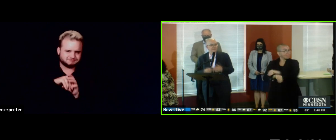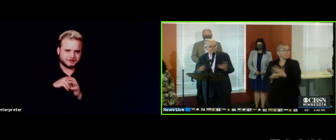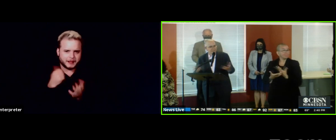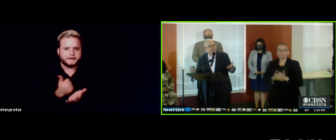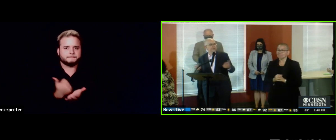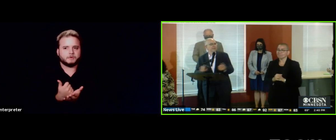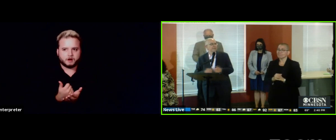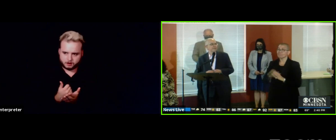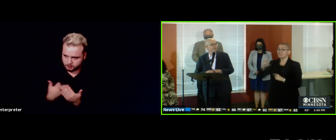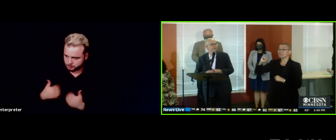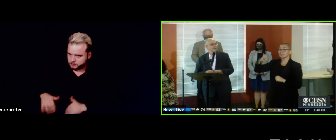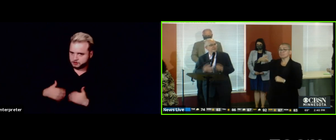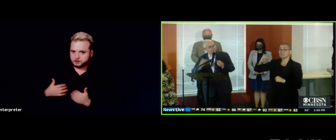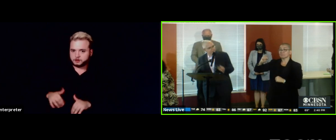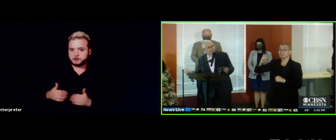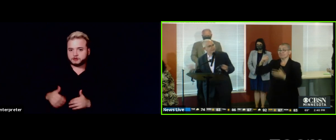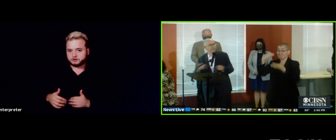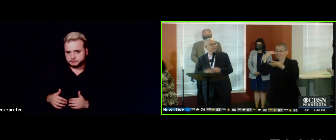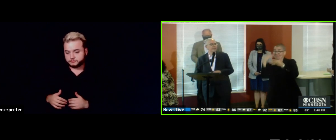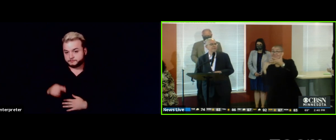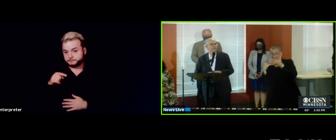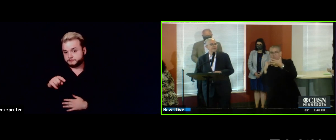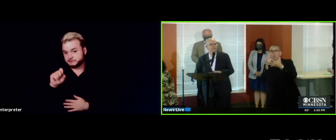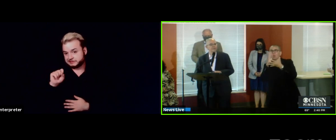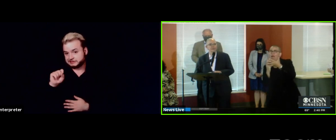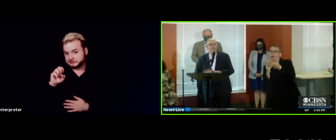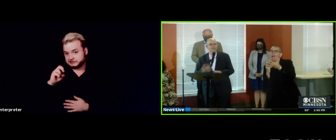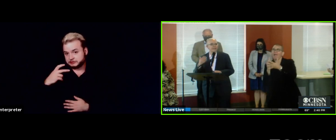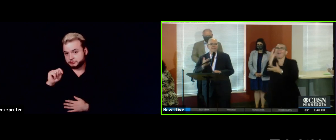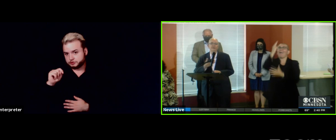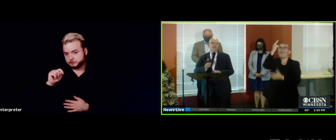take a look at what happened in September, we'll take a look at and like everything else